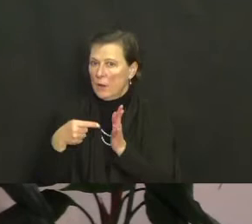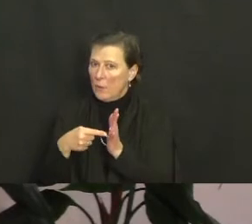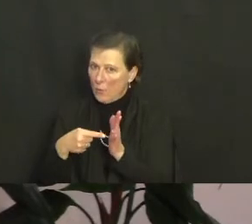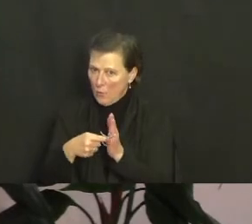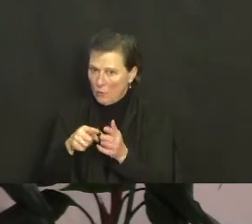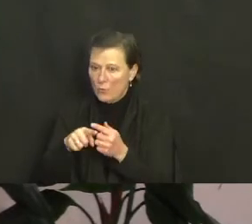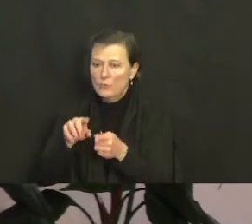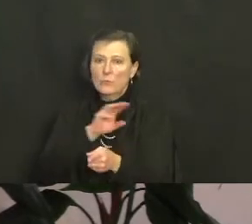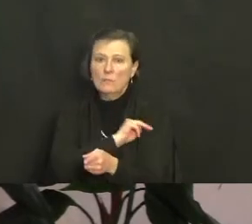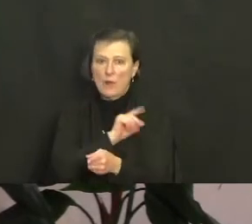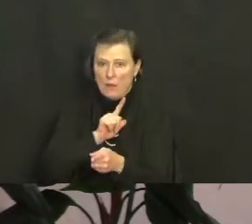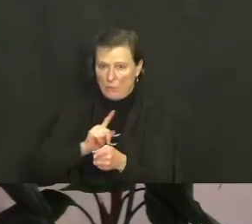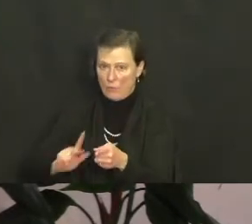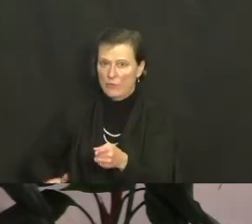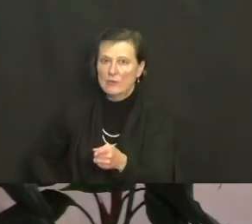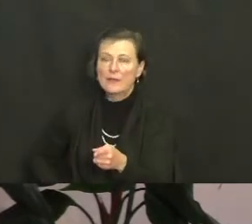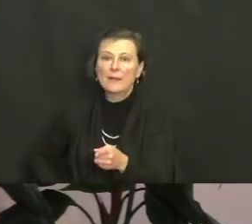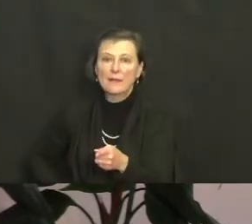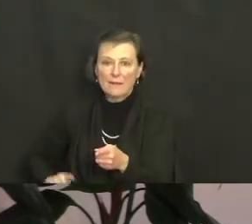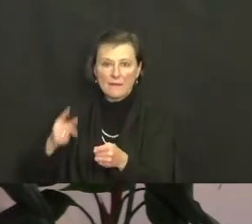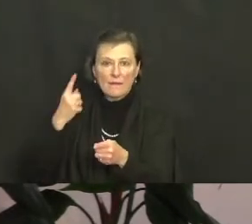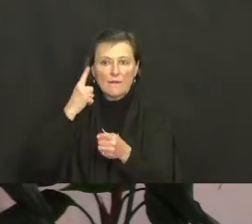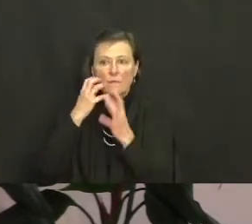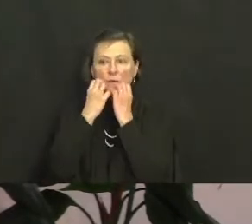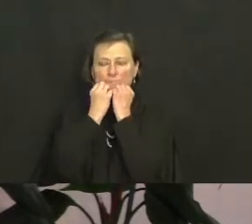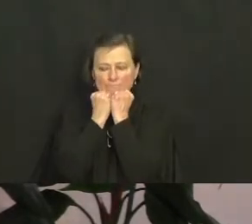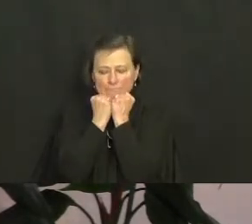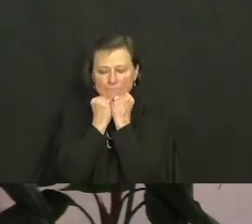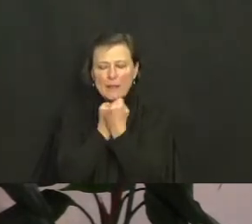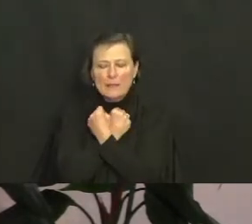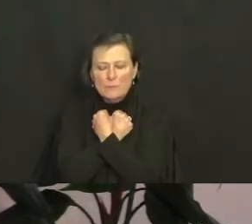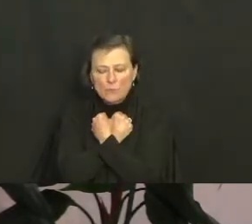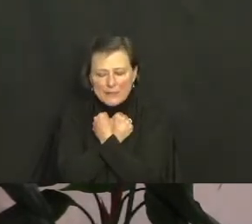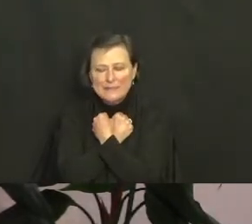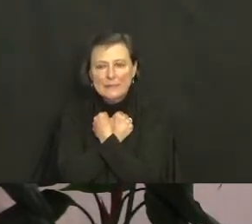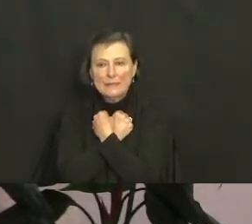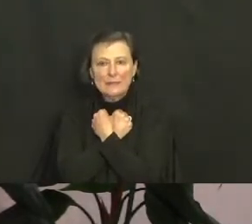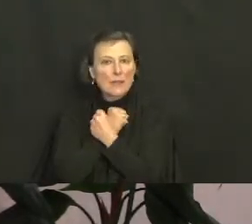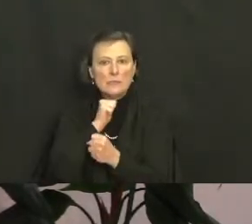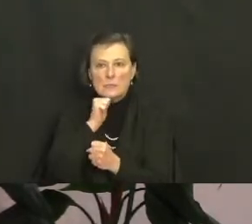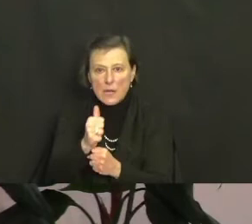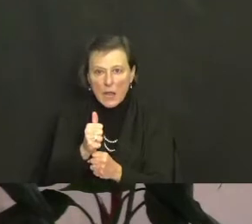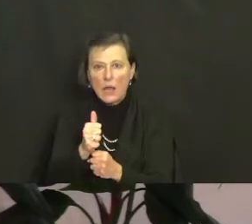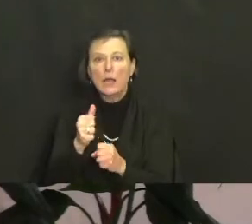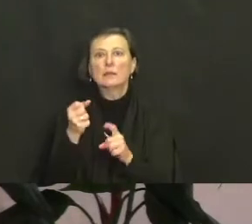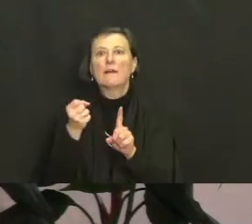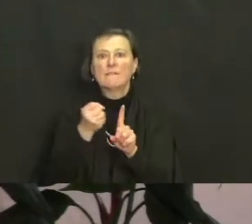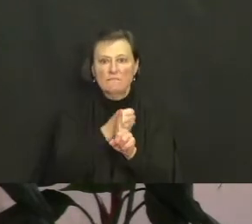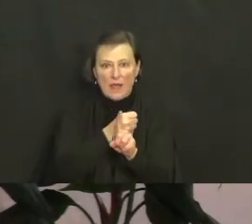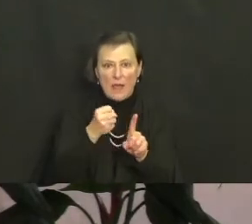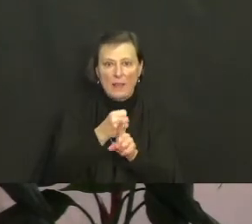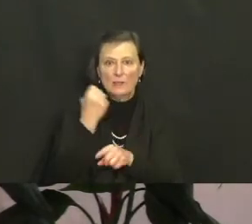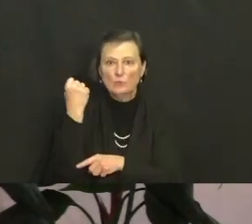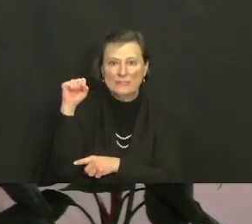Luther King Jr. for embracing loving, non-violent resistance.